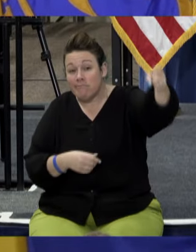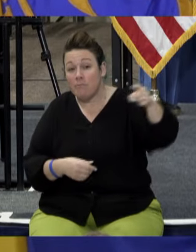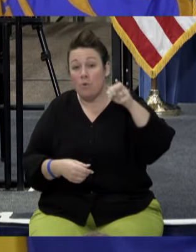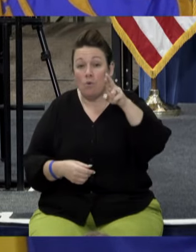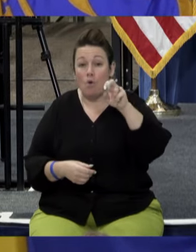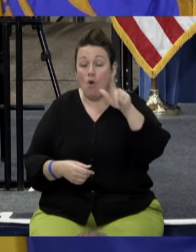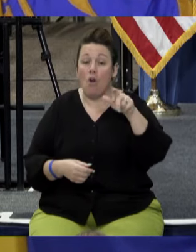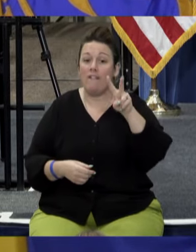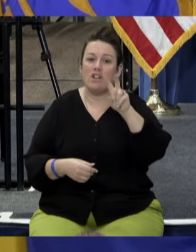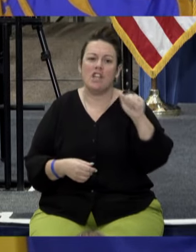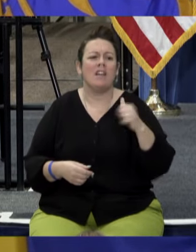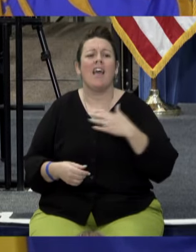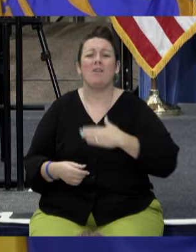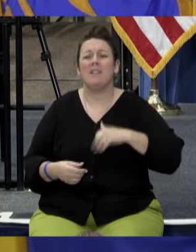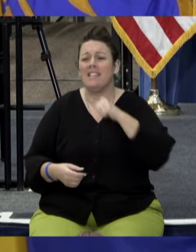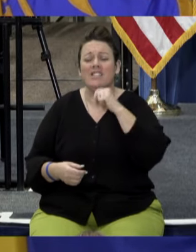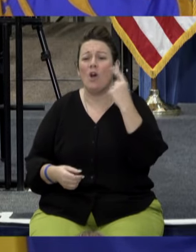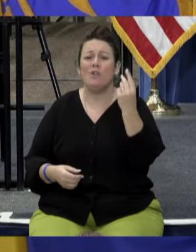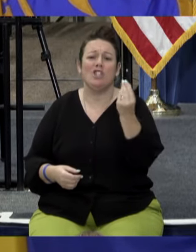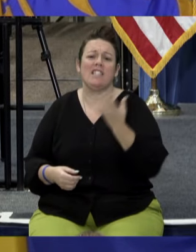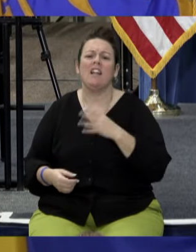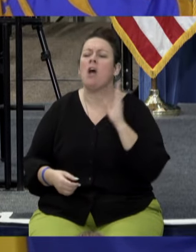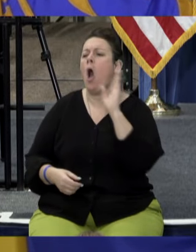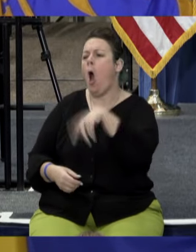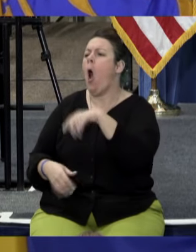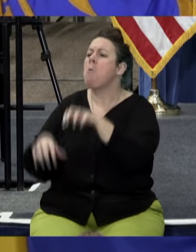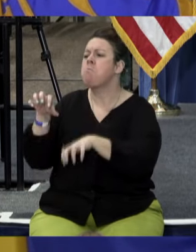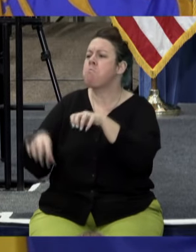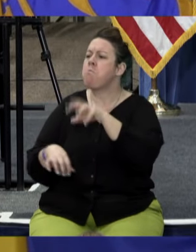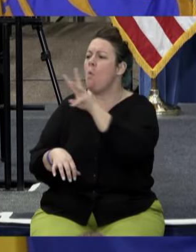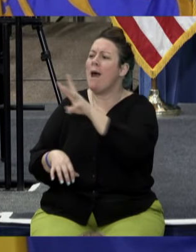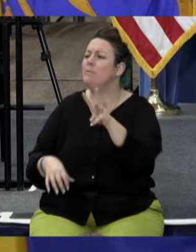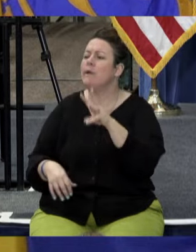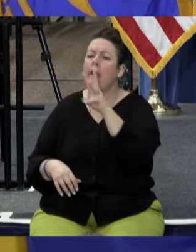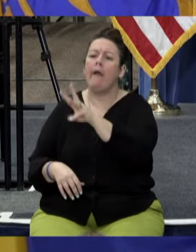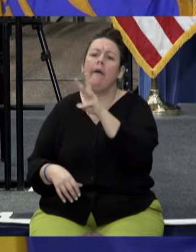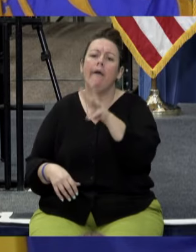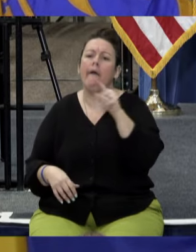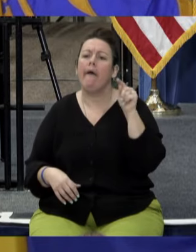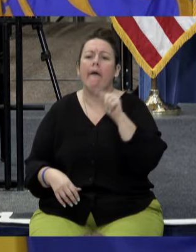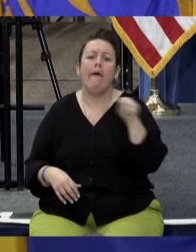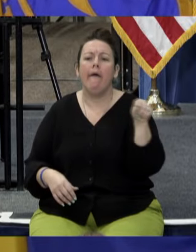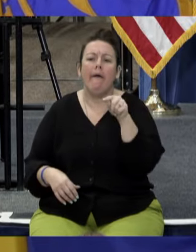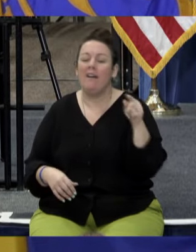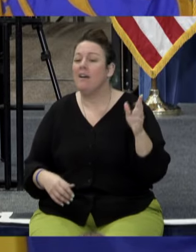don't please don't just tell us to go to X,Y and Z website, w,w,w, dot something. That's not really